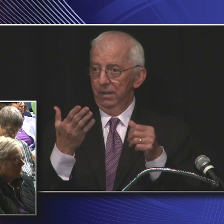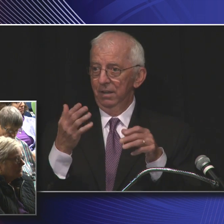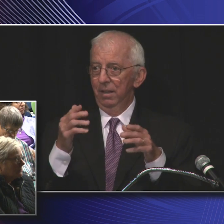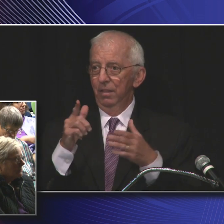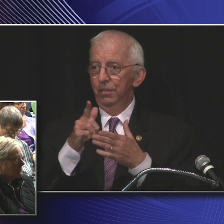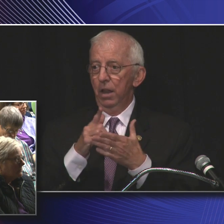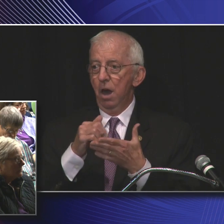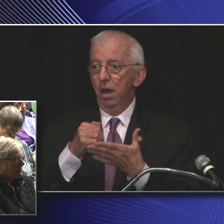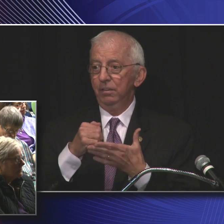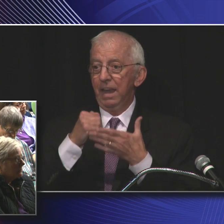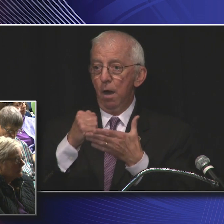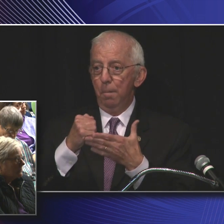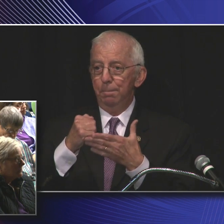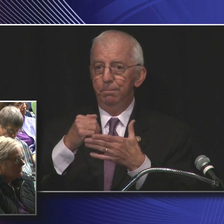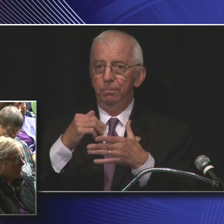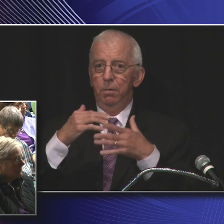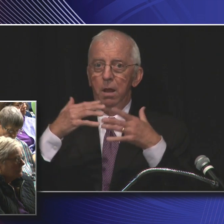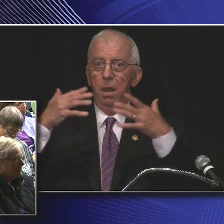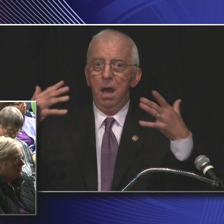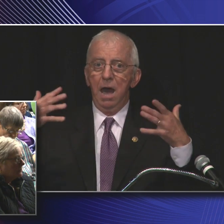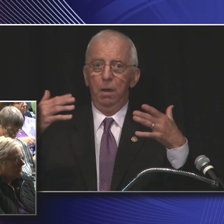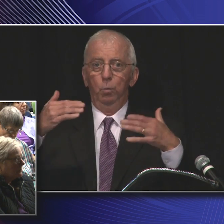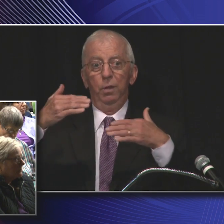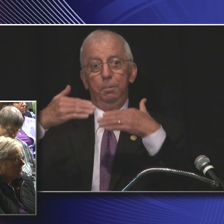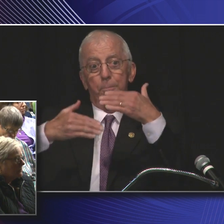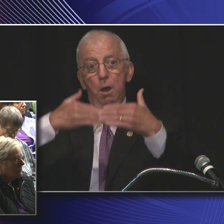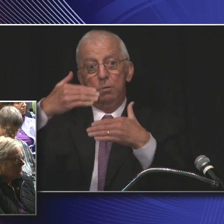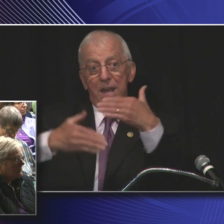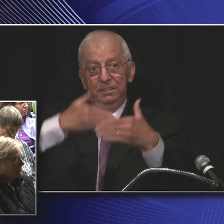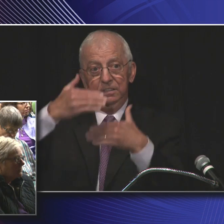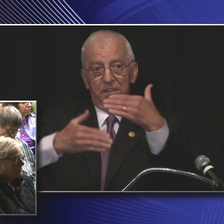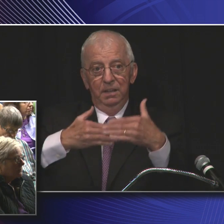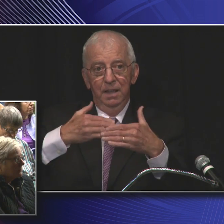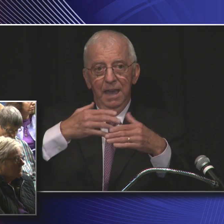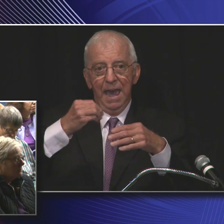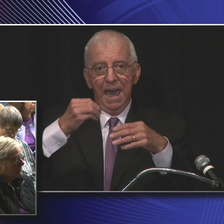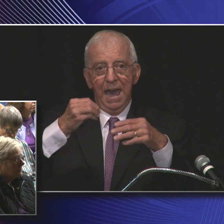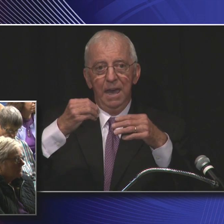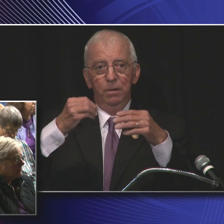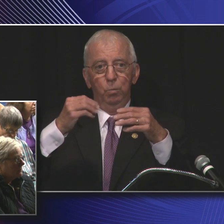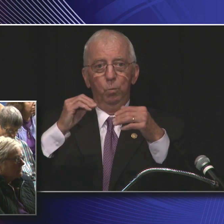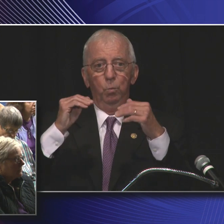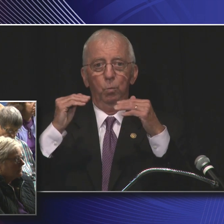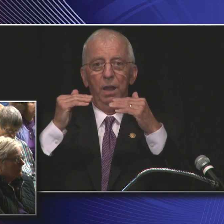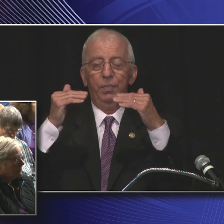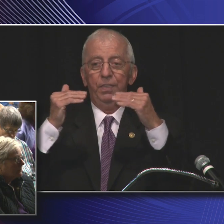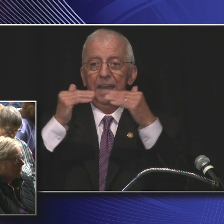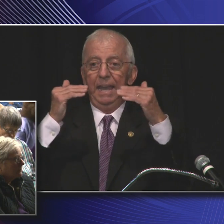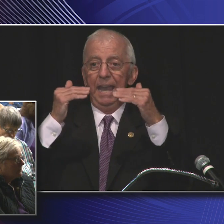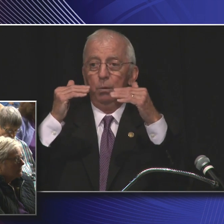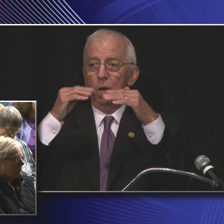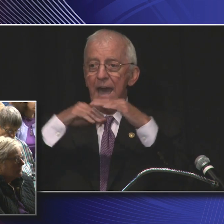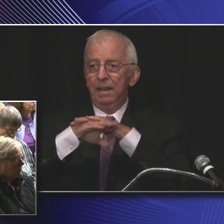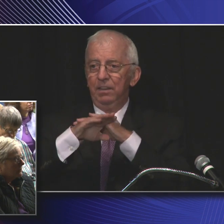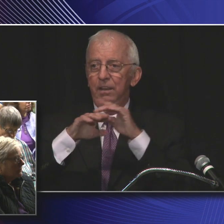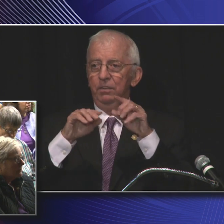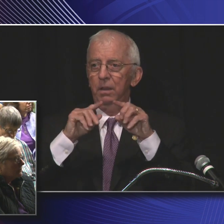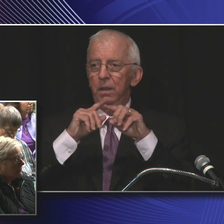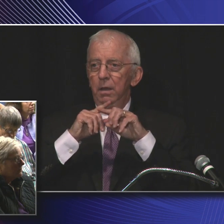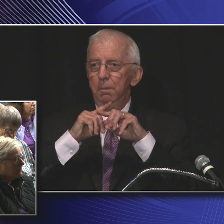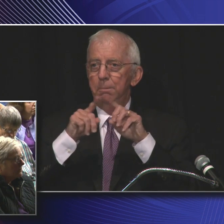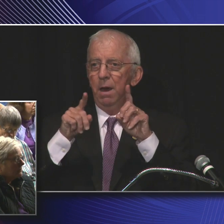The laws help a lot with progress and with equal access.